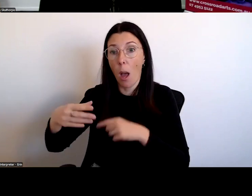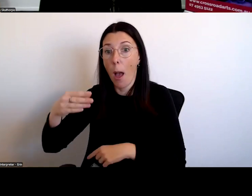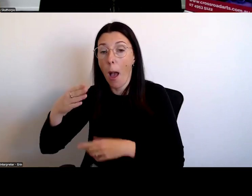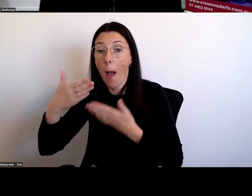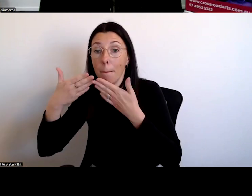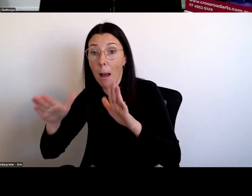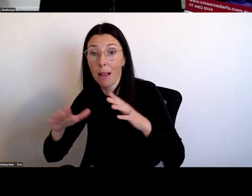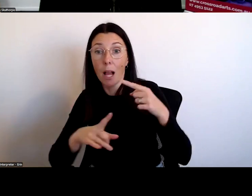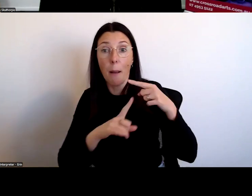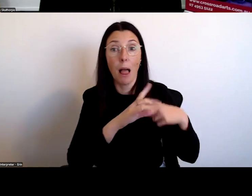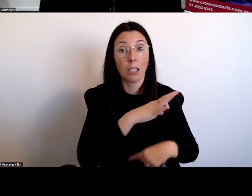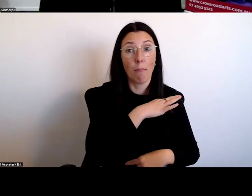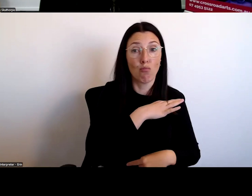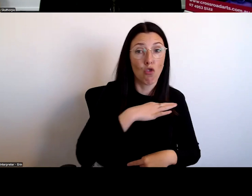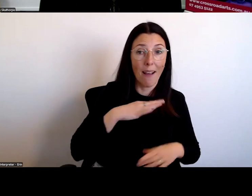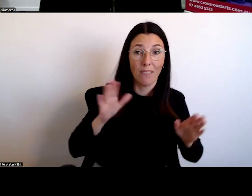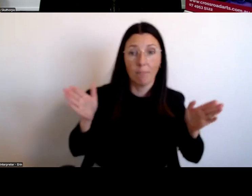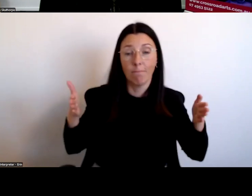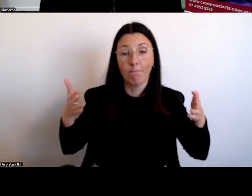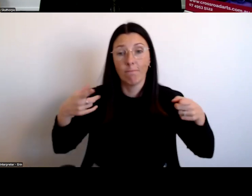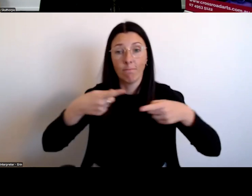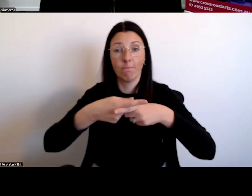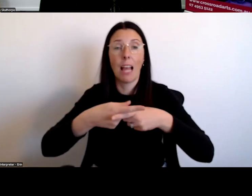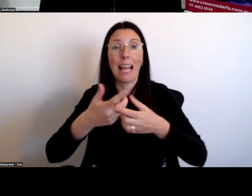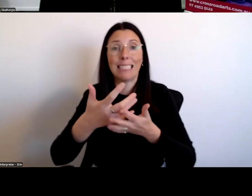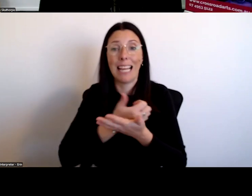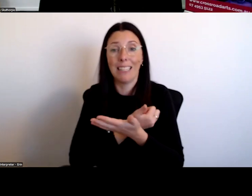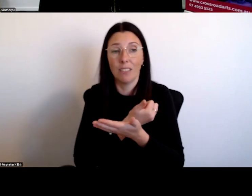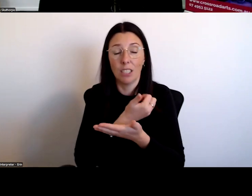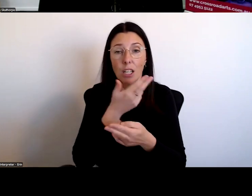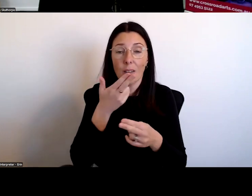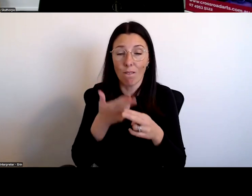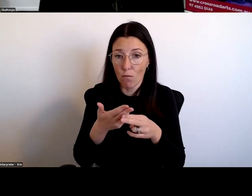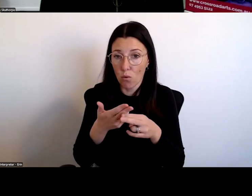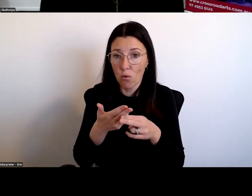private safety with race, gender and terror in the streets of Naarm, Melbourne.